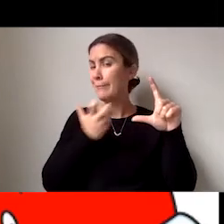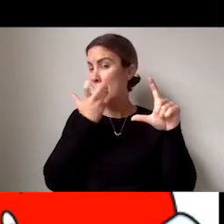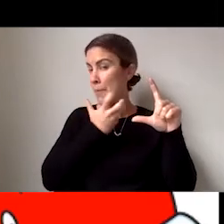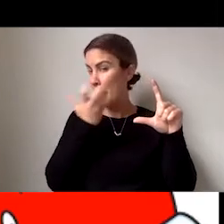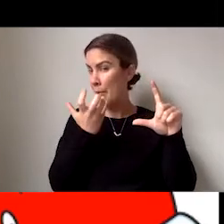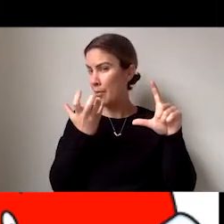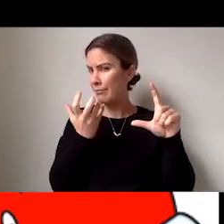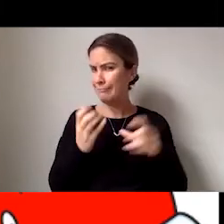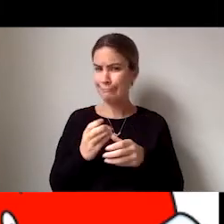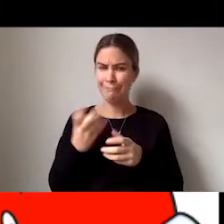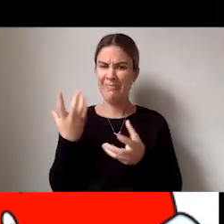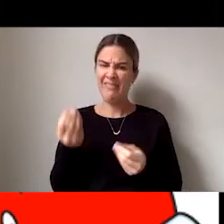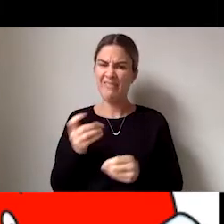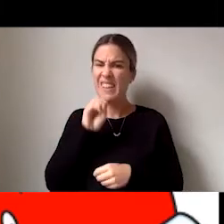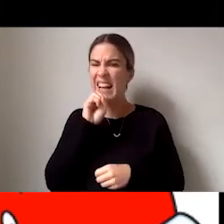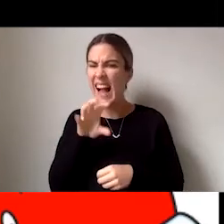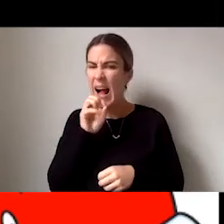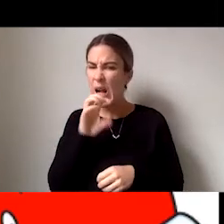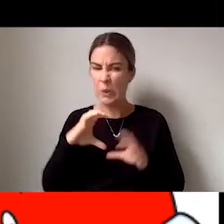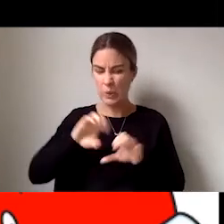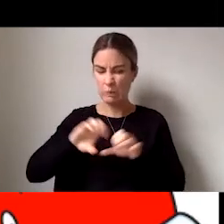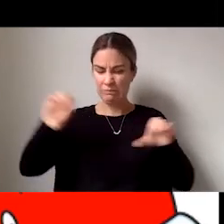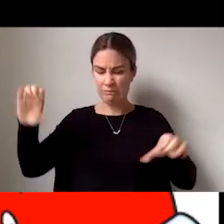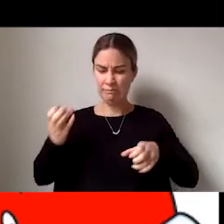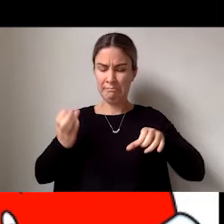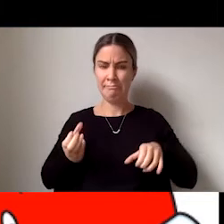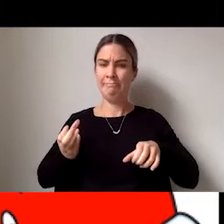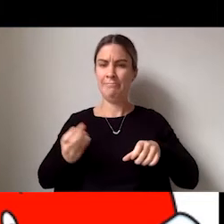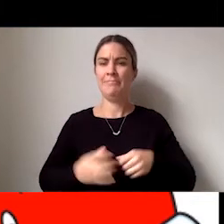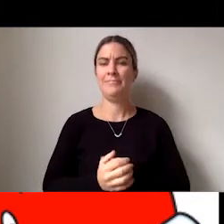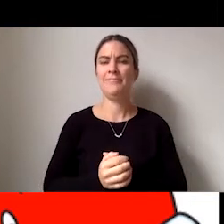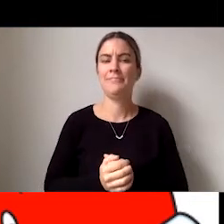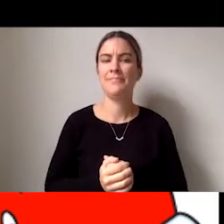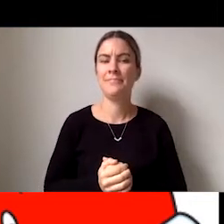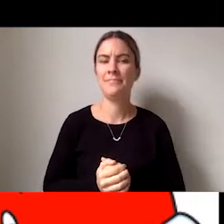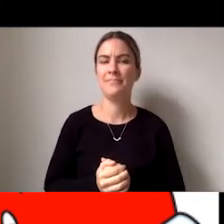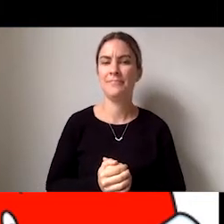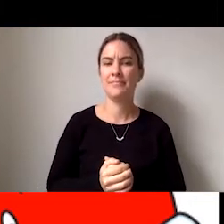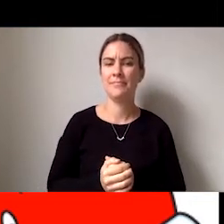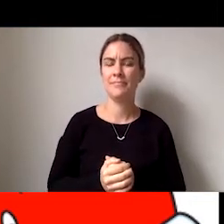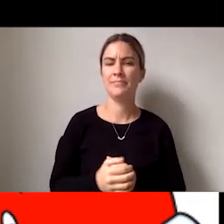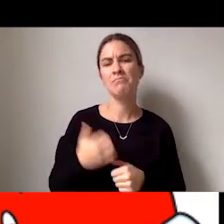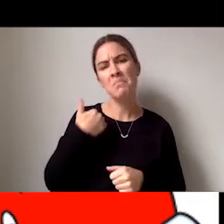cartoon of a rolled up piece of paper. What I was thinking - it